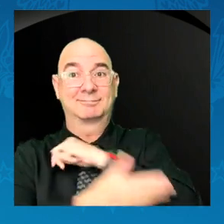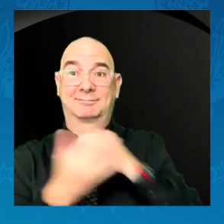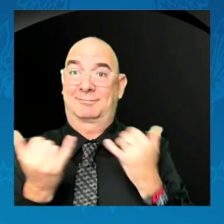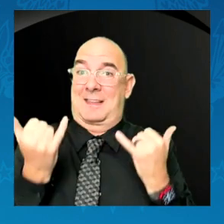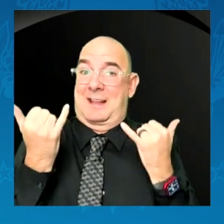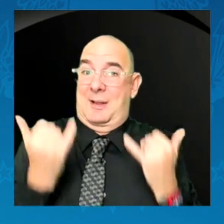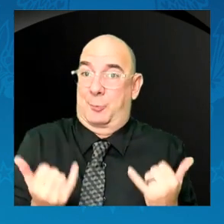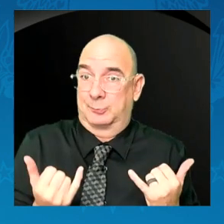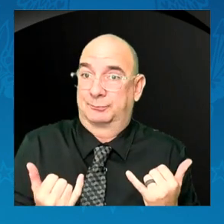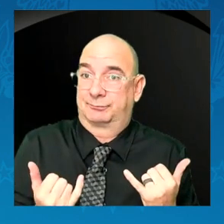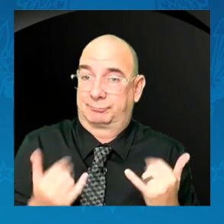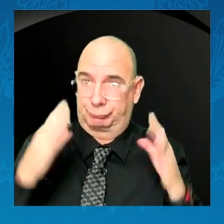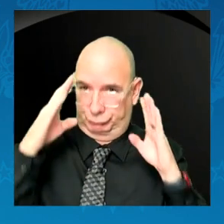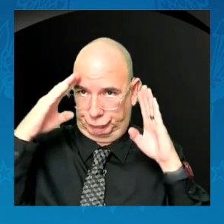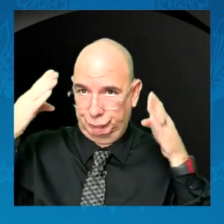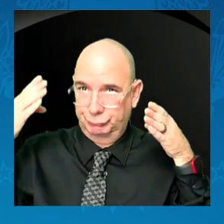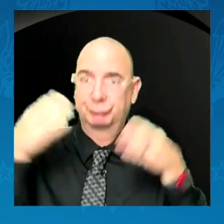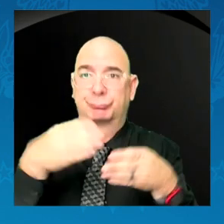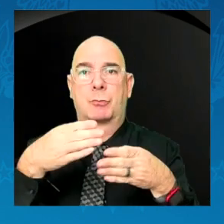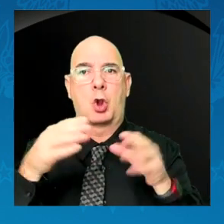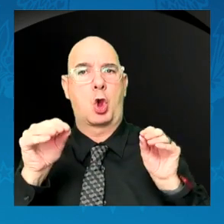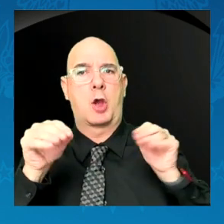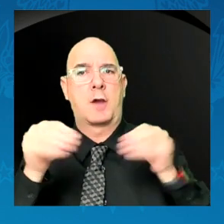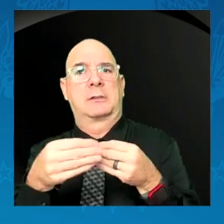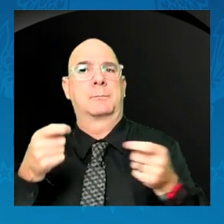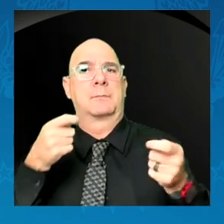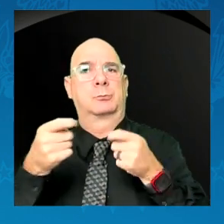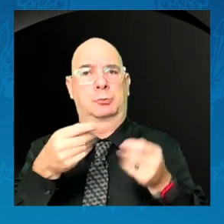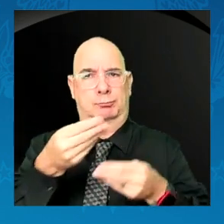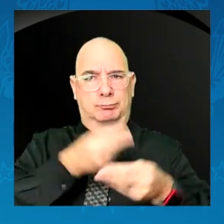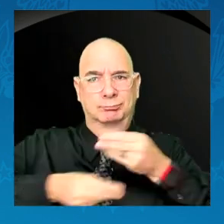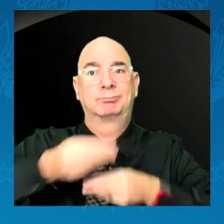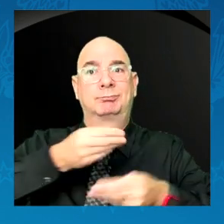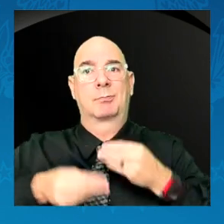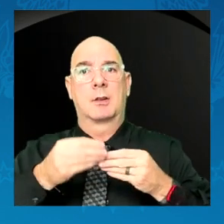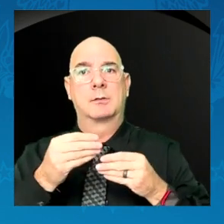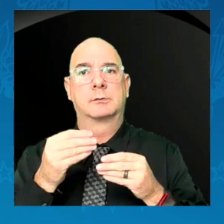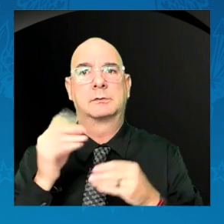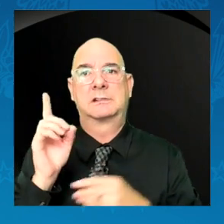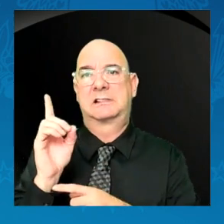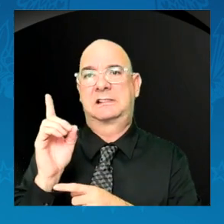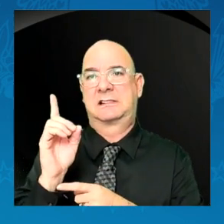and Budget and the deputy director, Jason Miller, to talk a bit about how we can